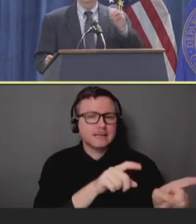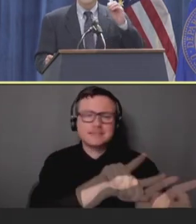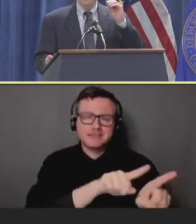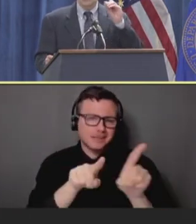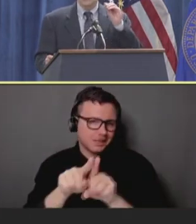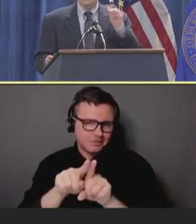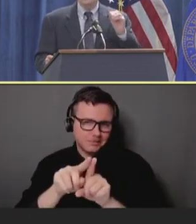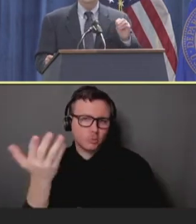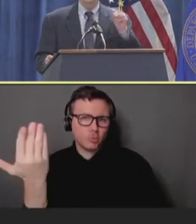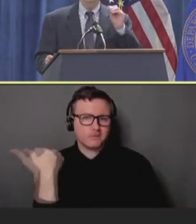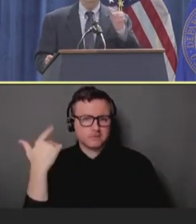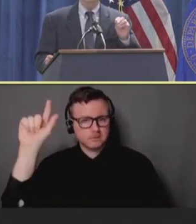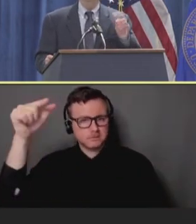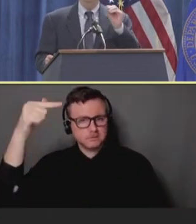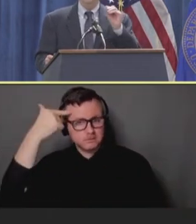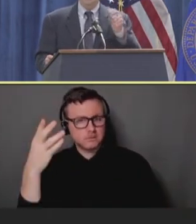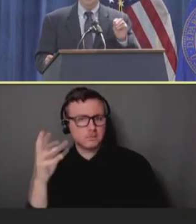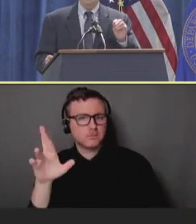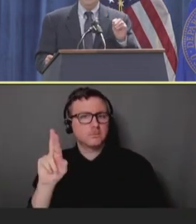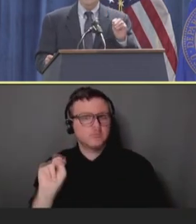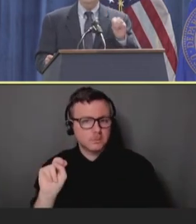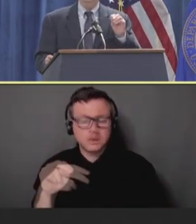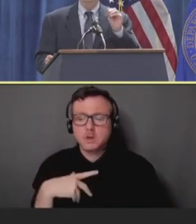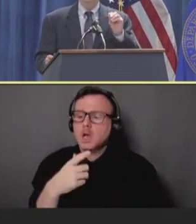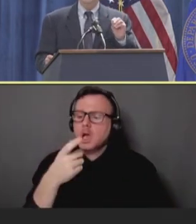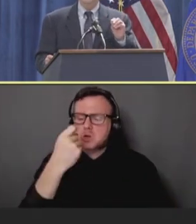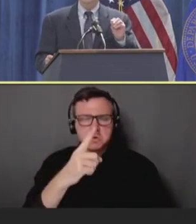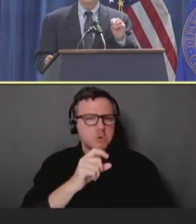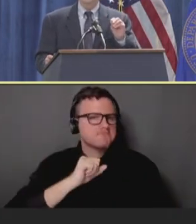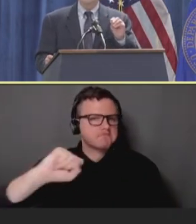But there was so much pushback immediately.